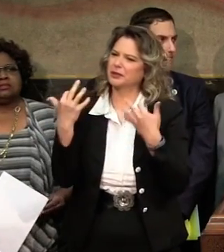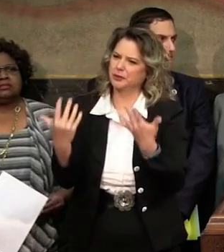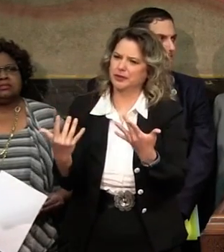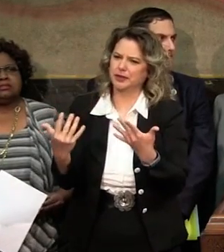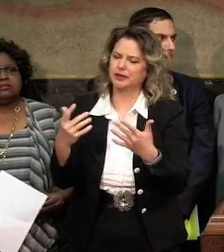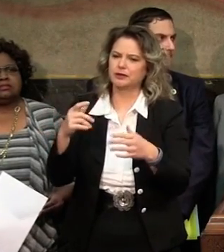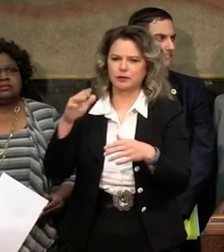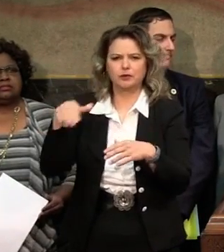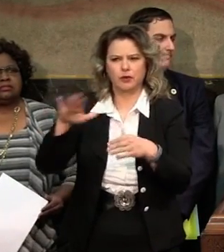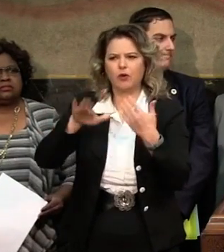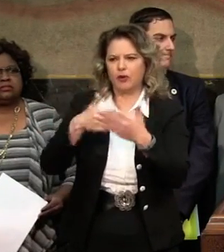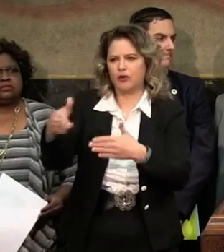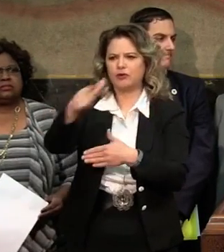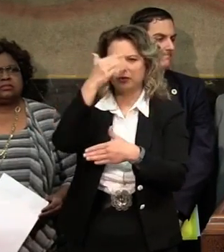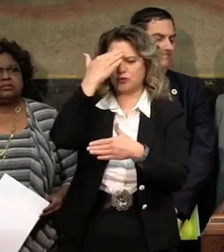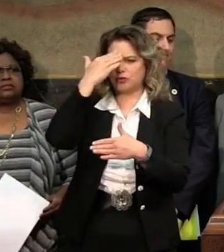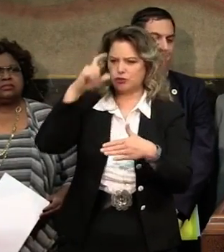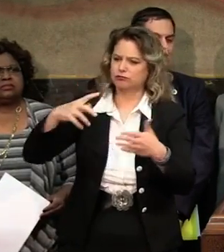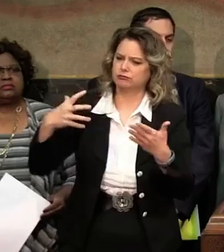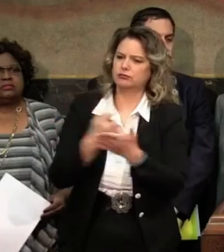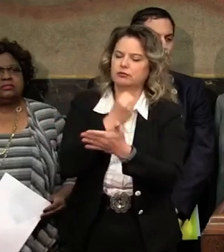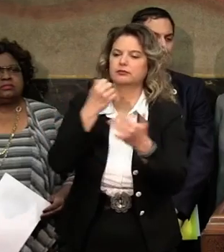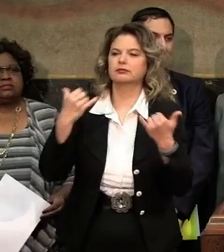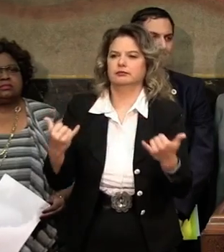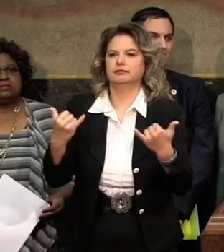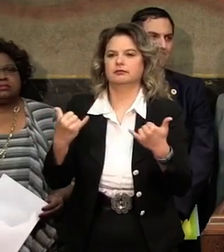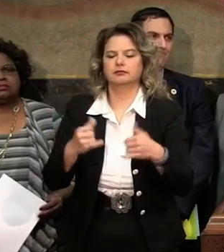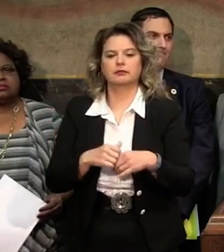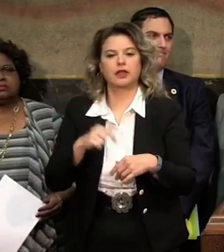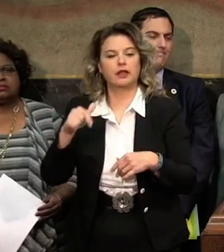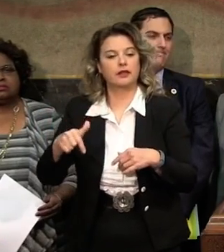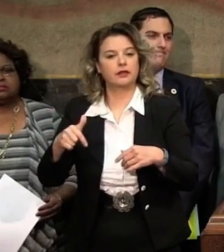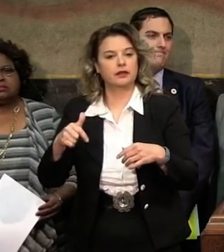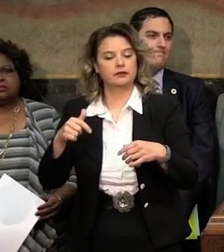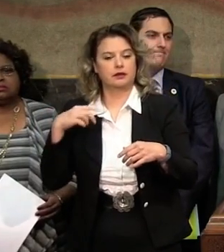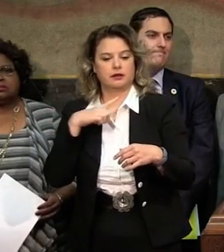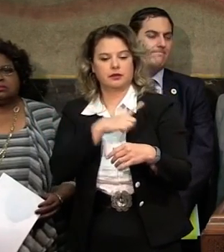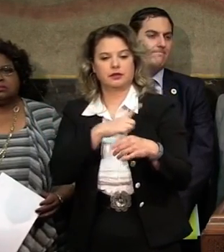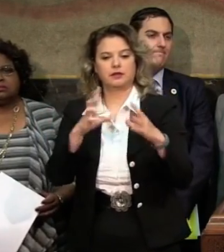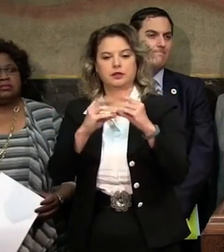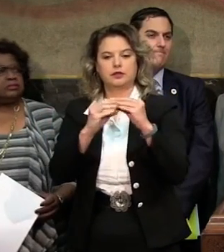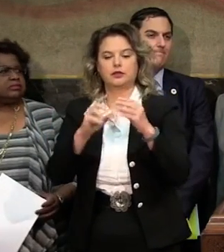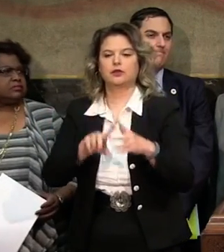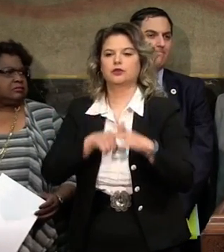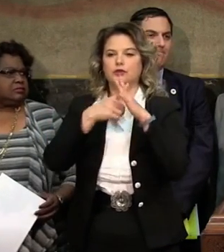and so now is the time. This legislative session that starts next month is when